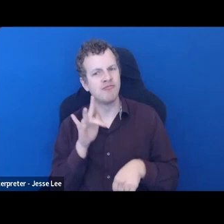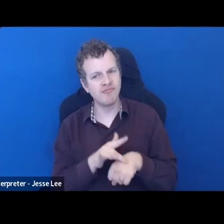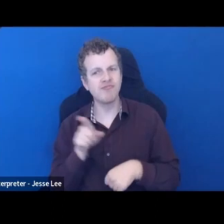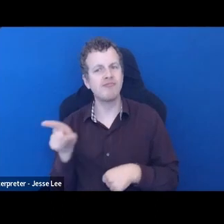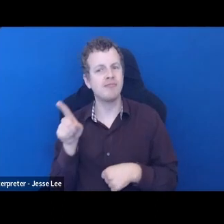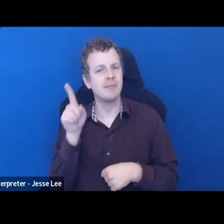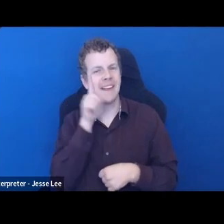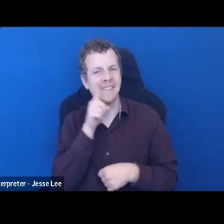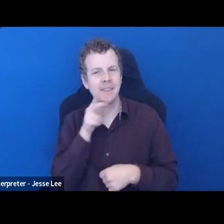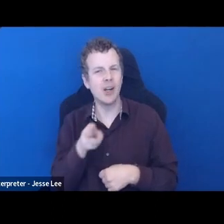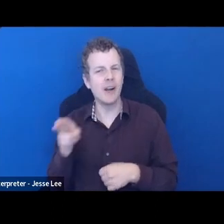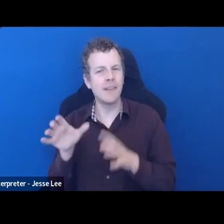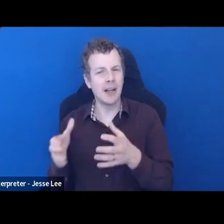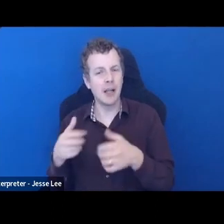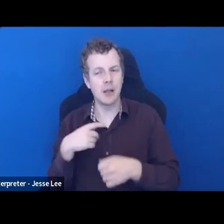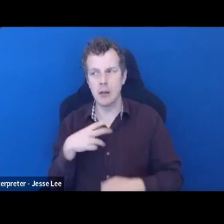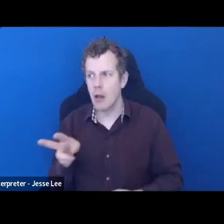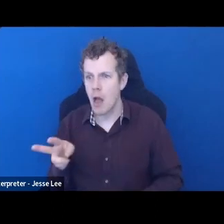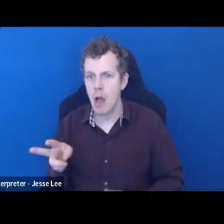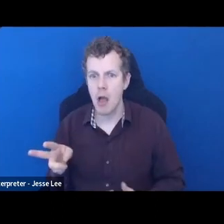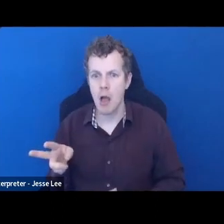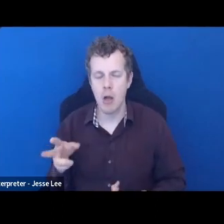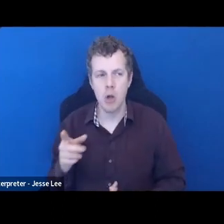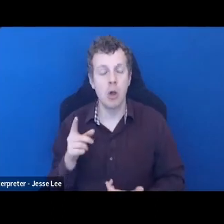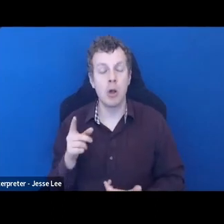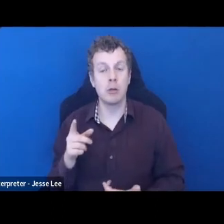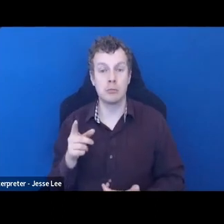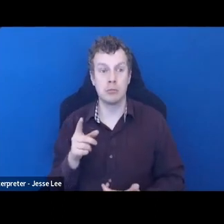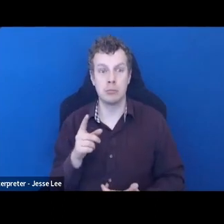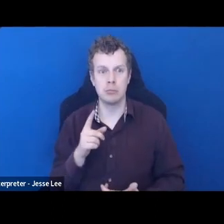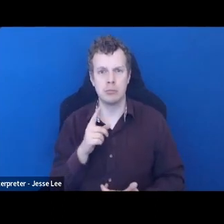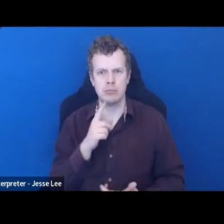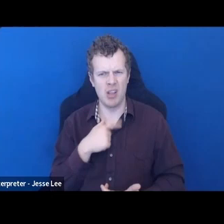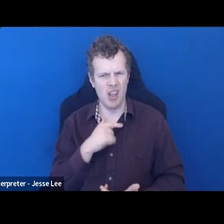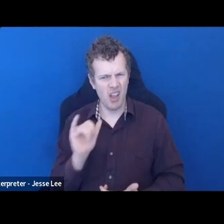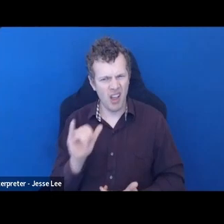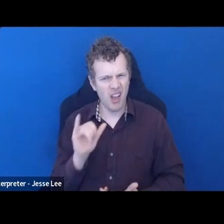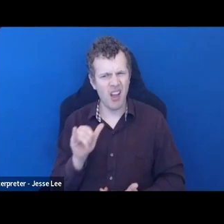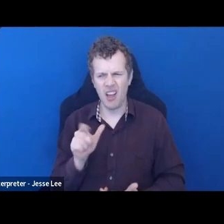And I had no idea that there were optimal communication strategies in general.